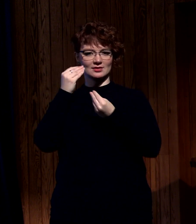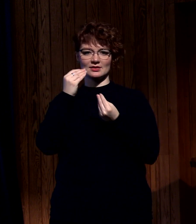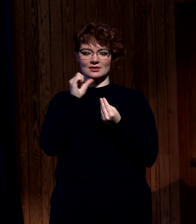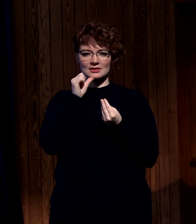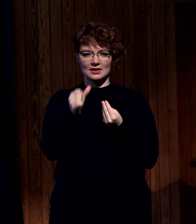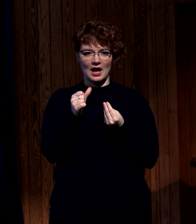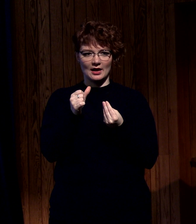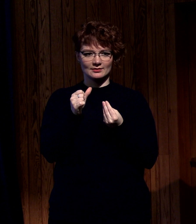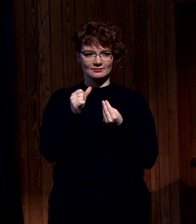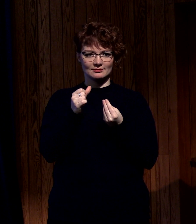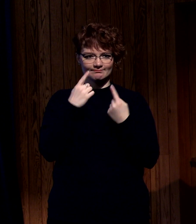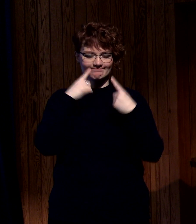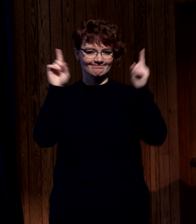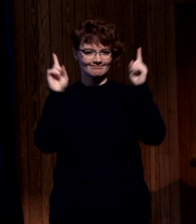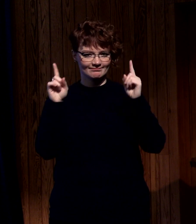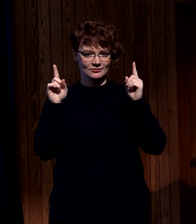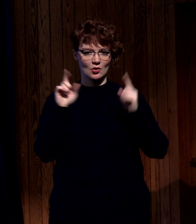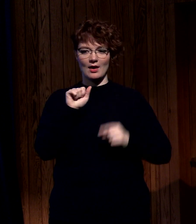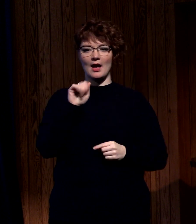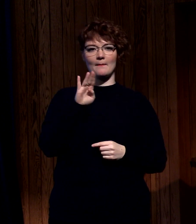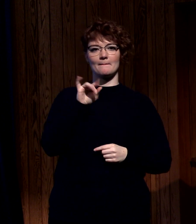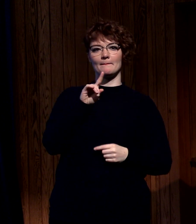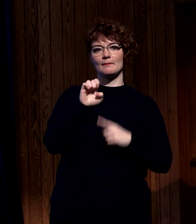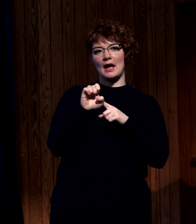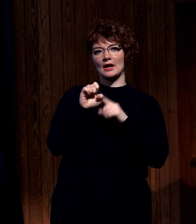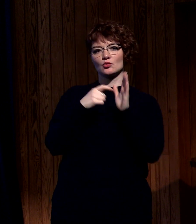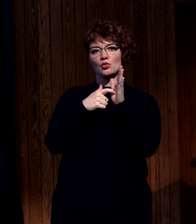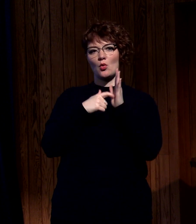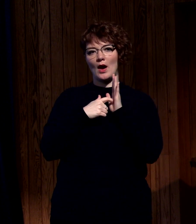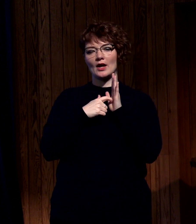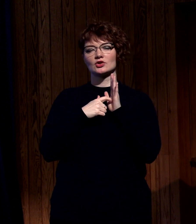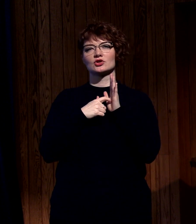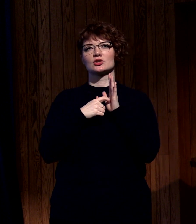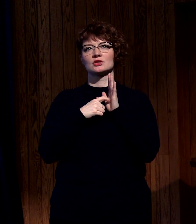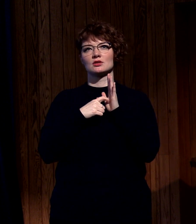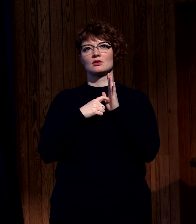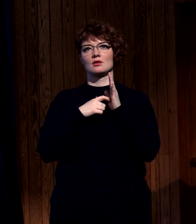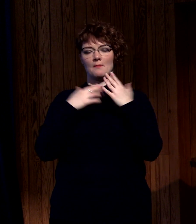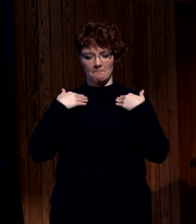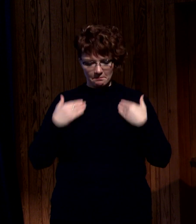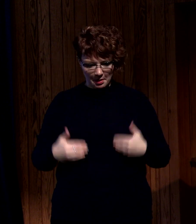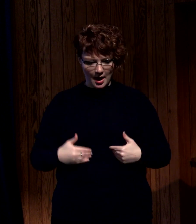This means that abiding requires embodied practices that